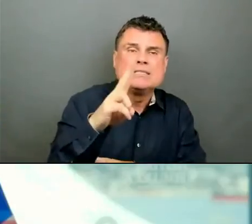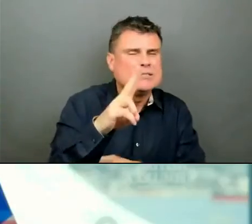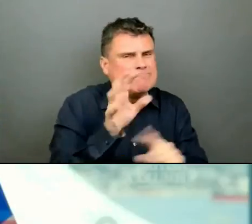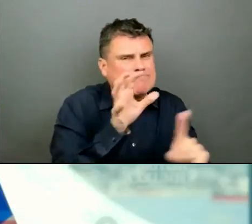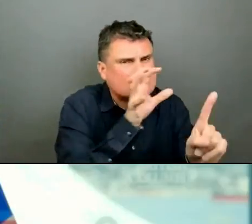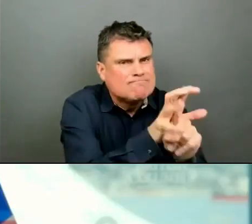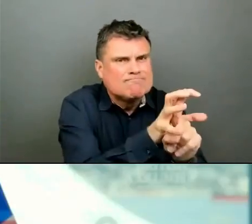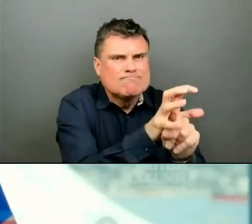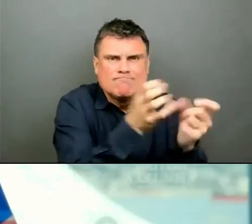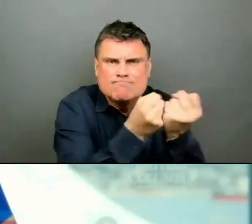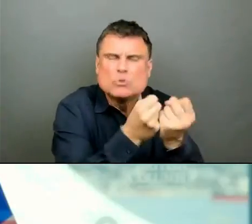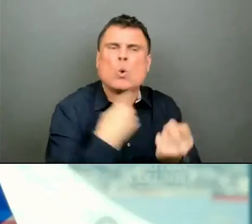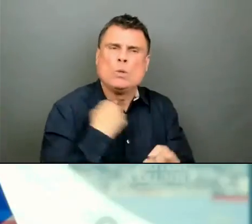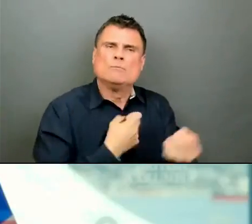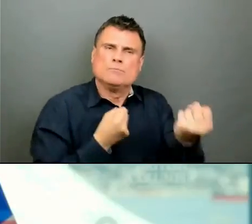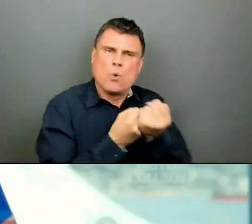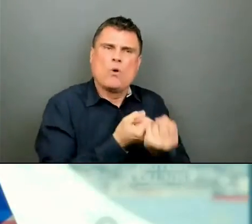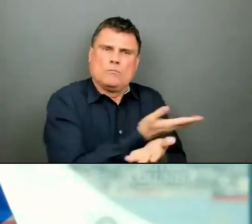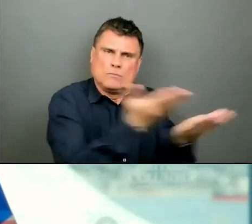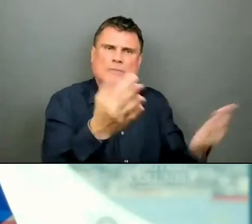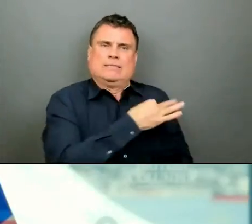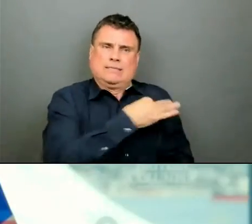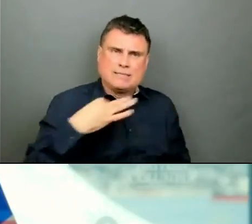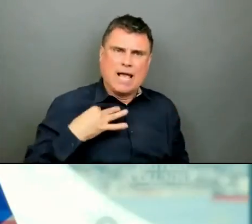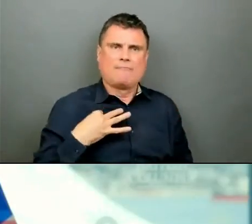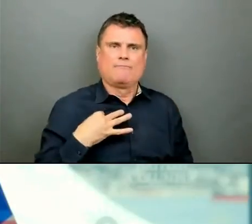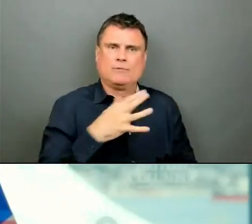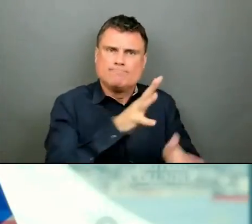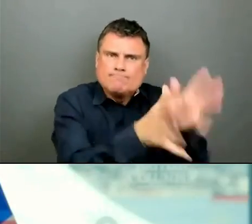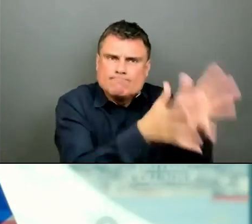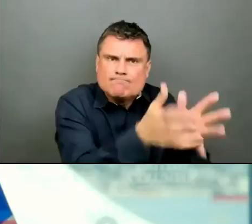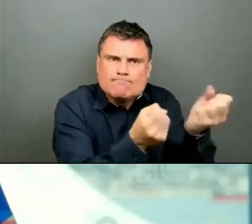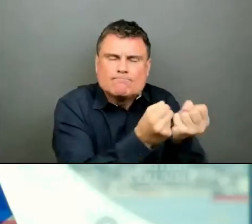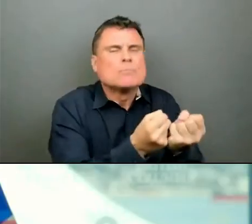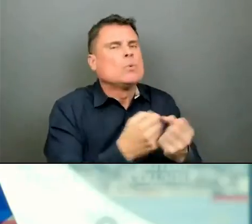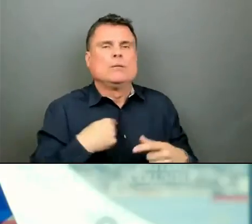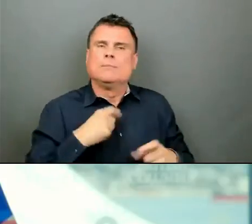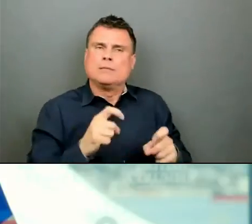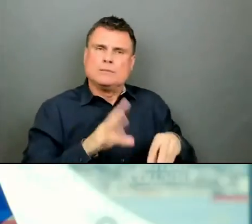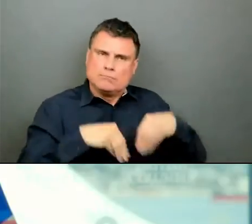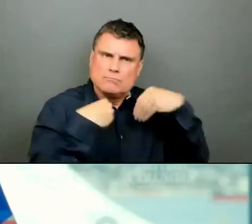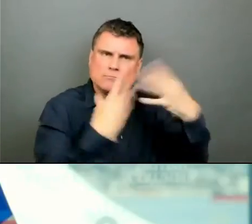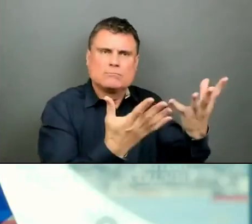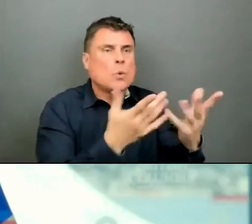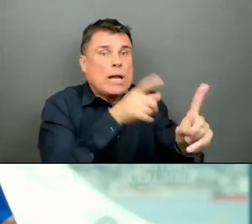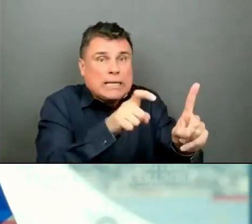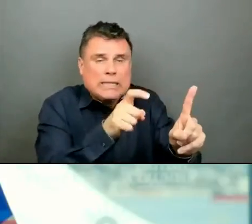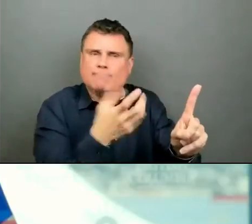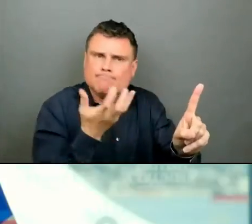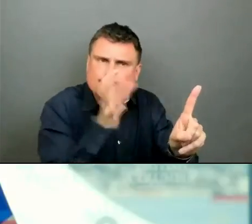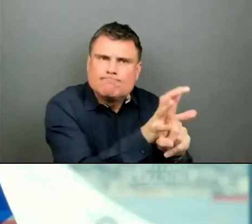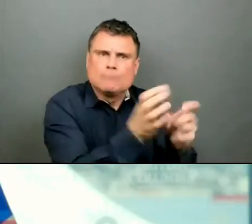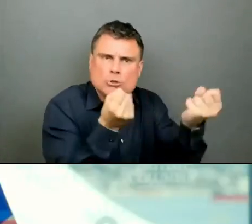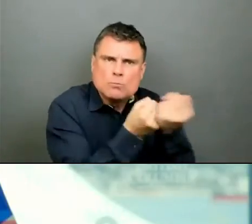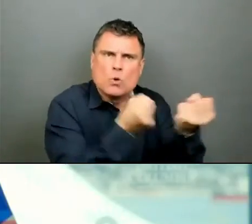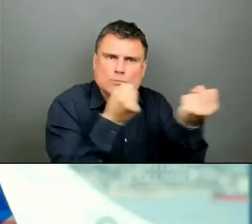about in supporting and ensuring they have what they need to deal with this very difficult and challenging moment in the pandemic.